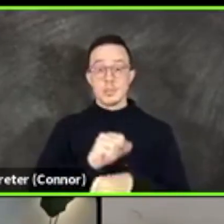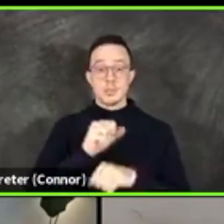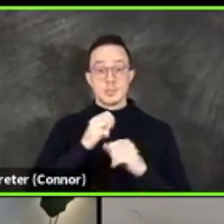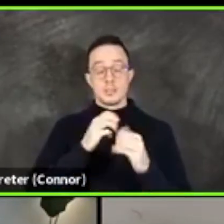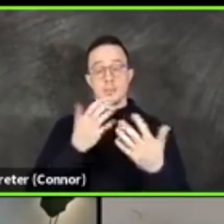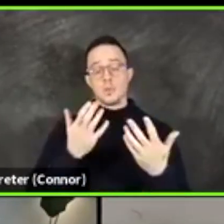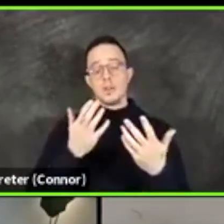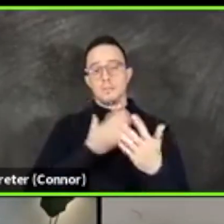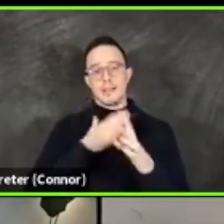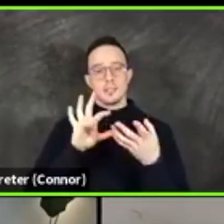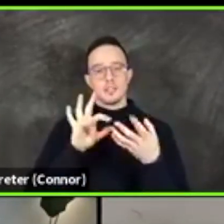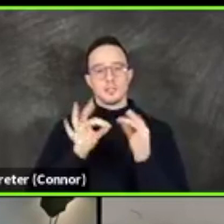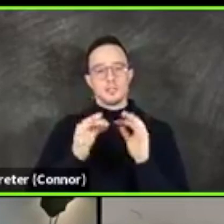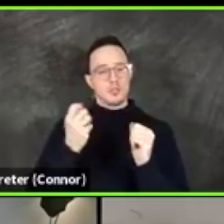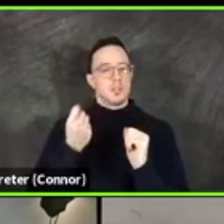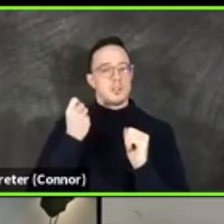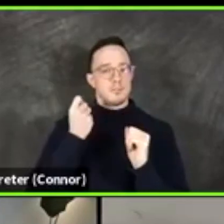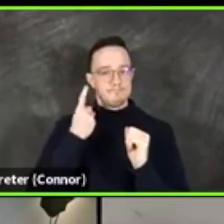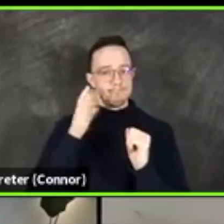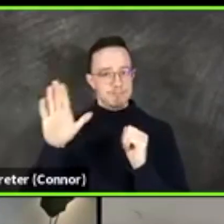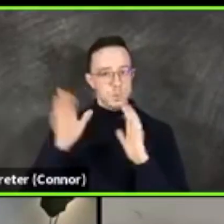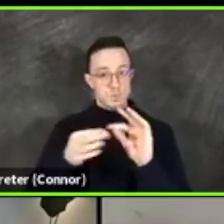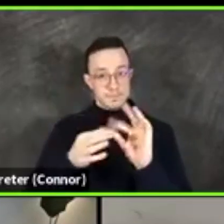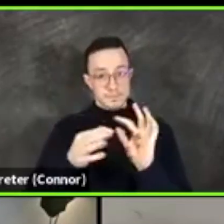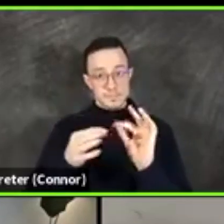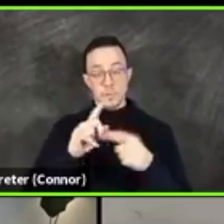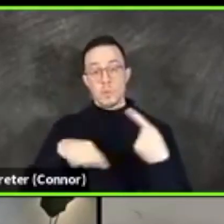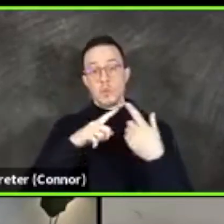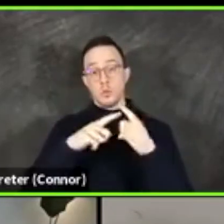WHEN YOU BEGIN THIS WORK YOU SEE POTENTIAL EVERYWHERE, YOU SEE THE POTENTIAL FOR CHANGE,